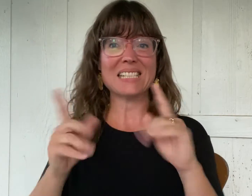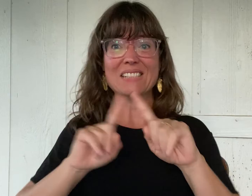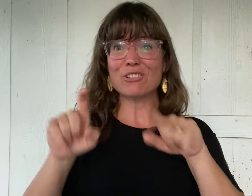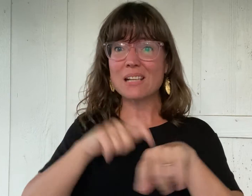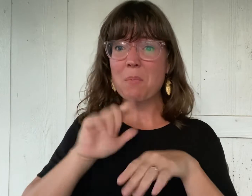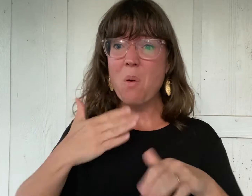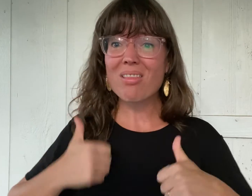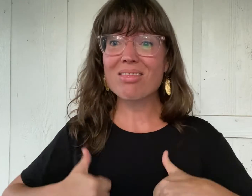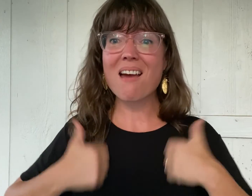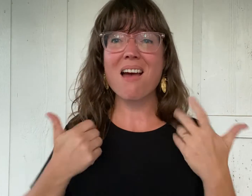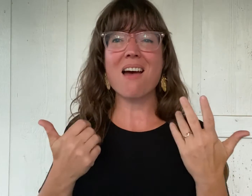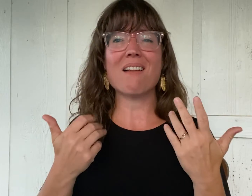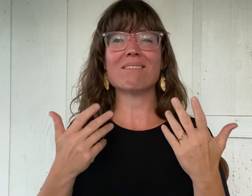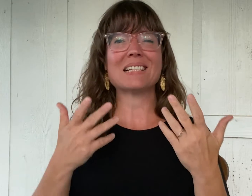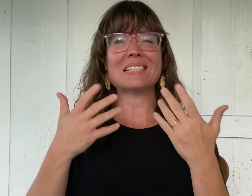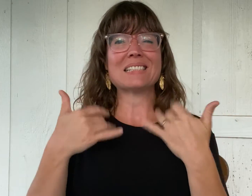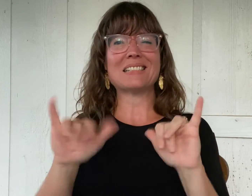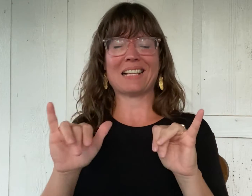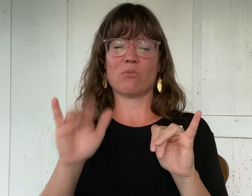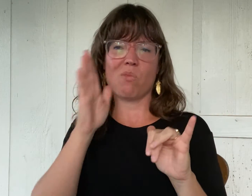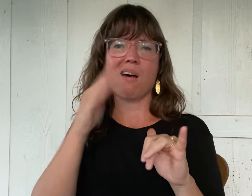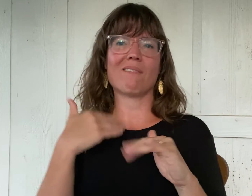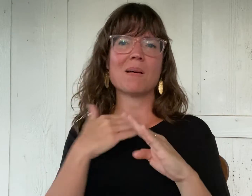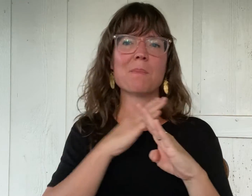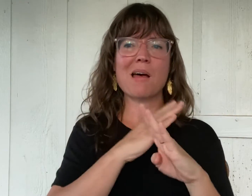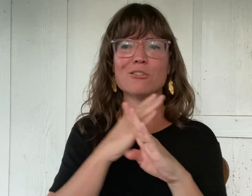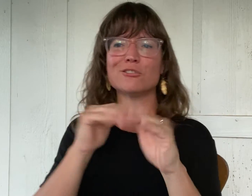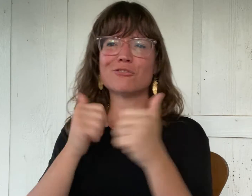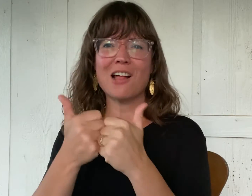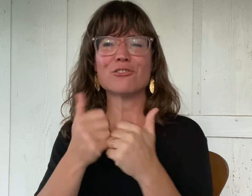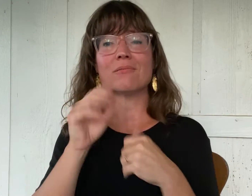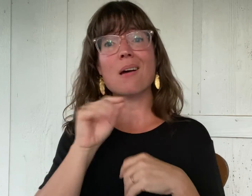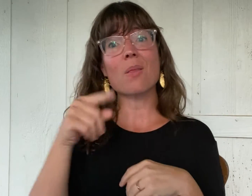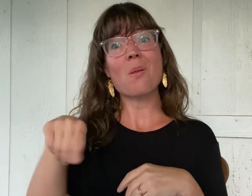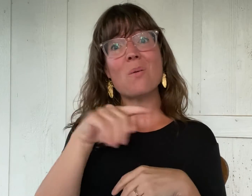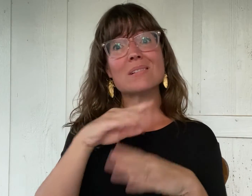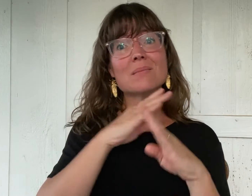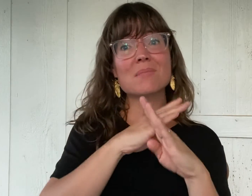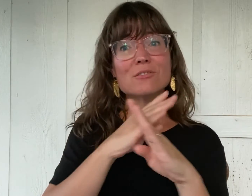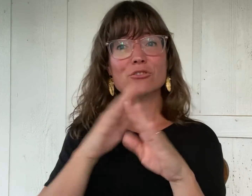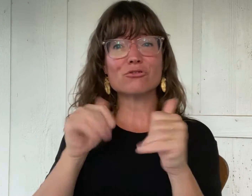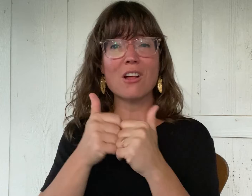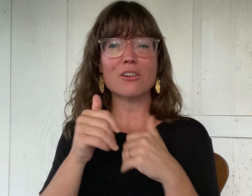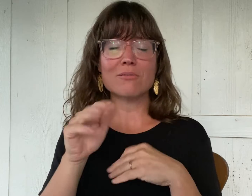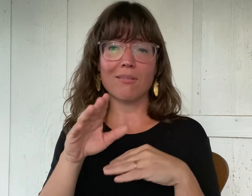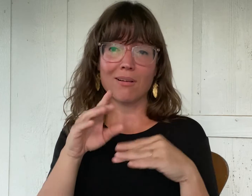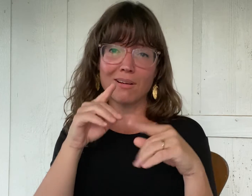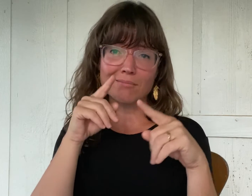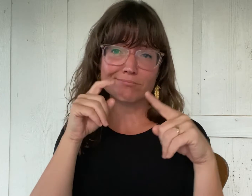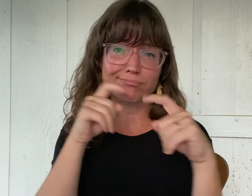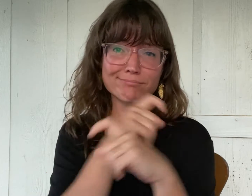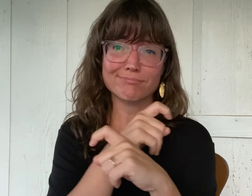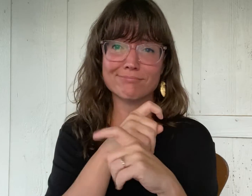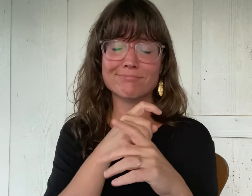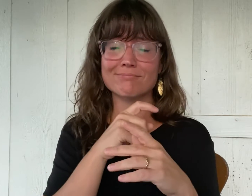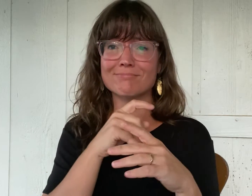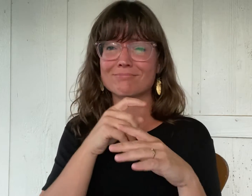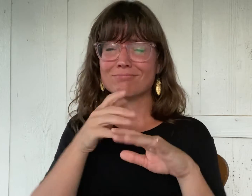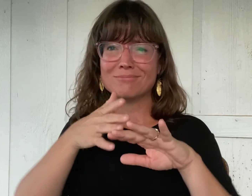They don't disappear once we reach a certain stage of life. Since the barriers are complex and embedded in the system,